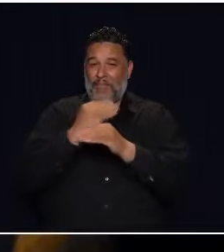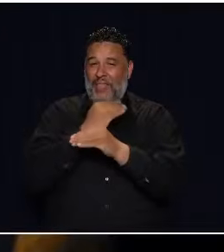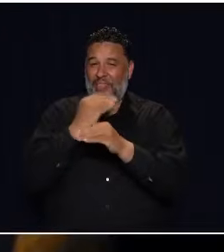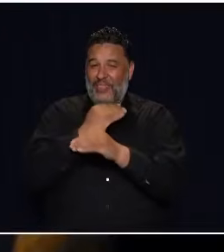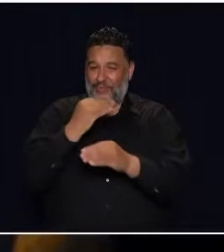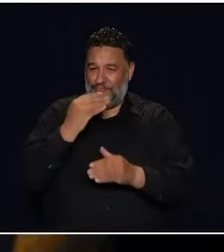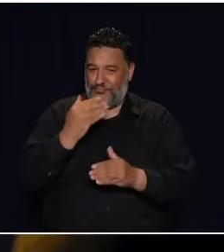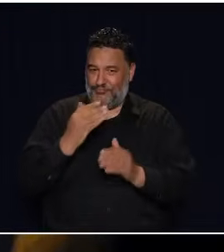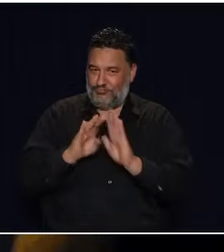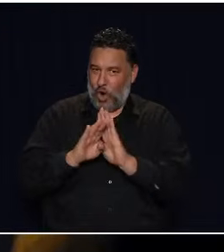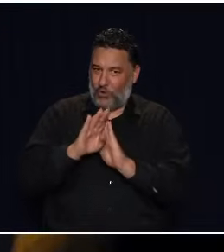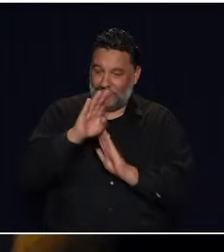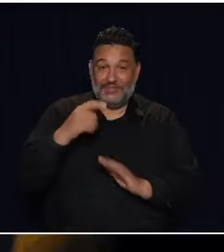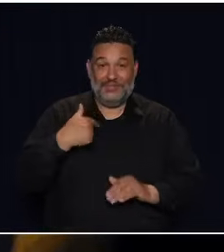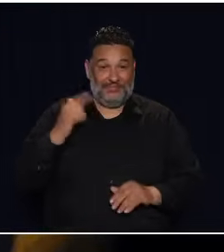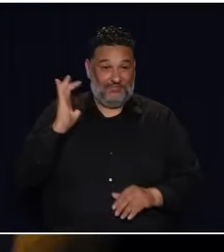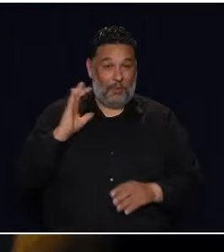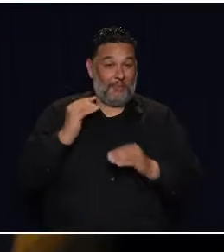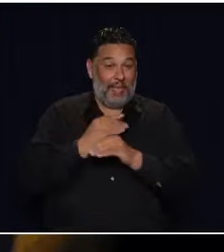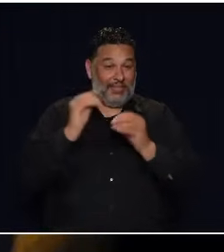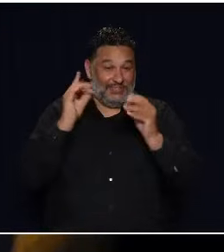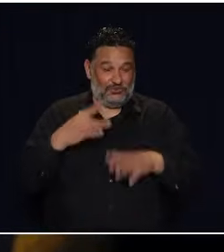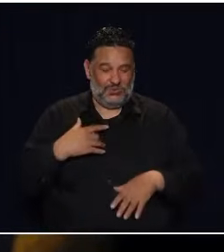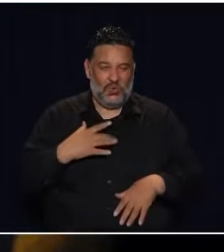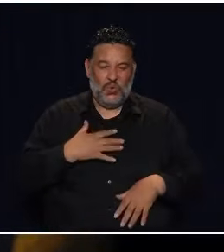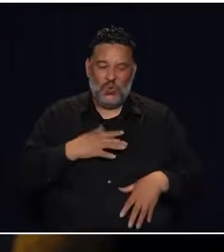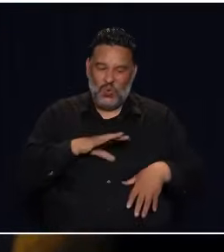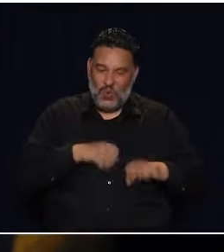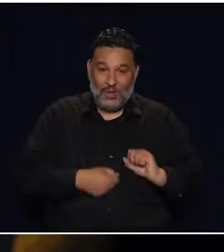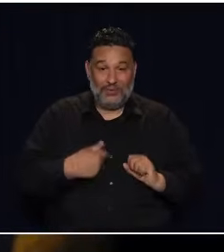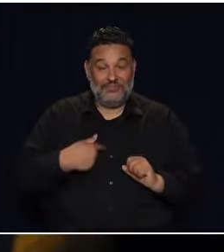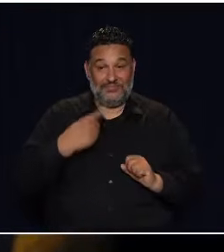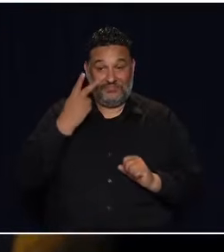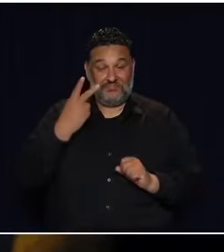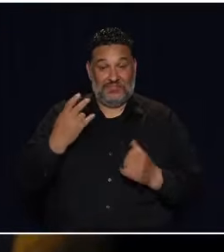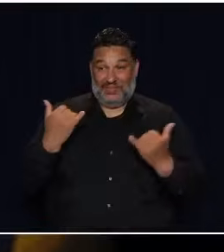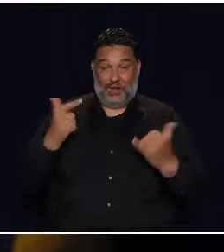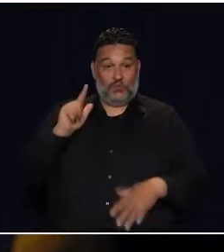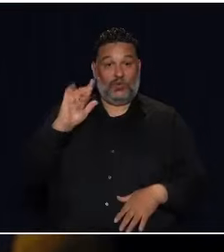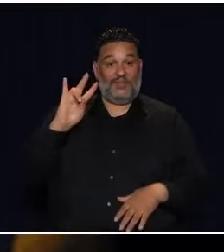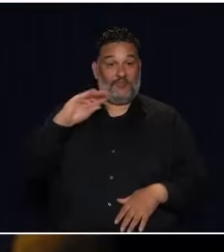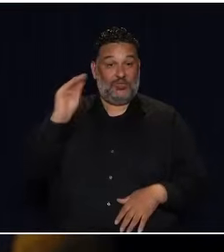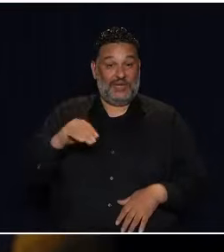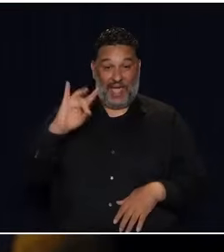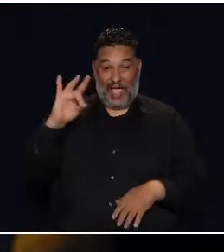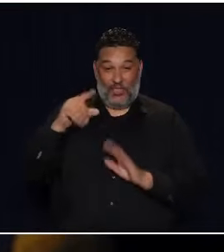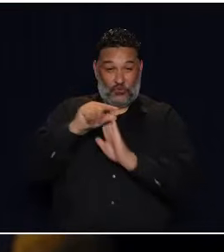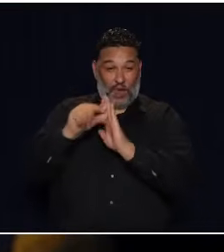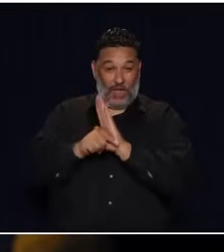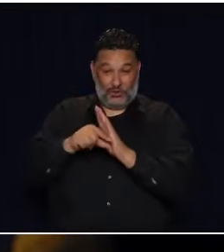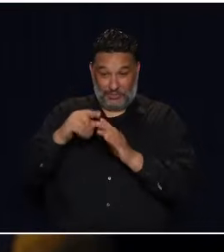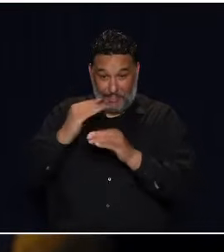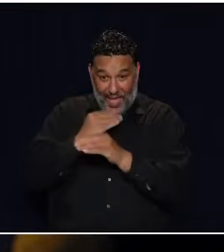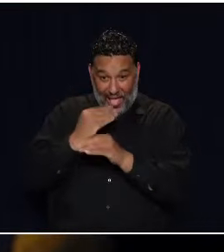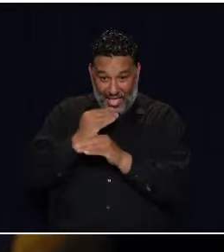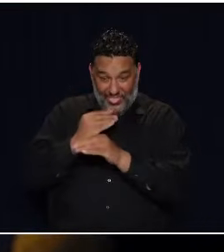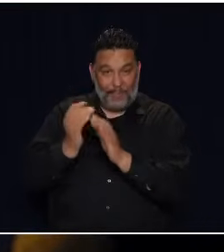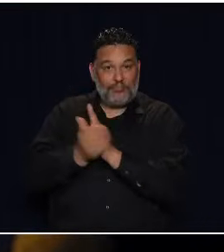BUDGET. WE NEED TO FOCUS ON EARLY LITERACY AND MATH PROGRESS.